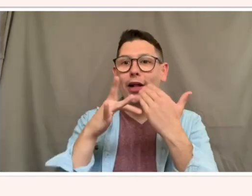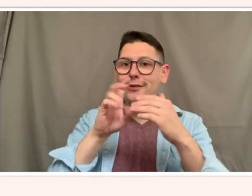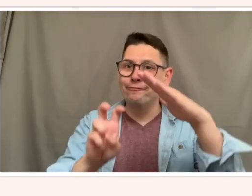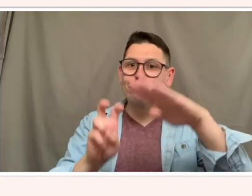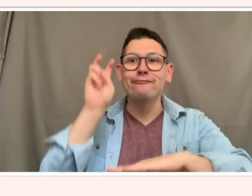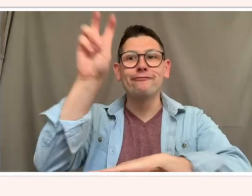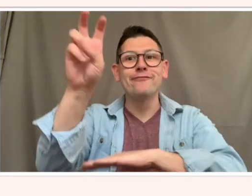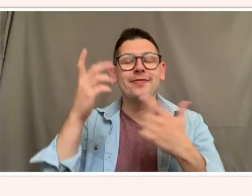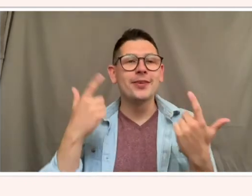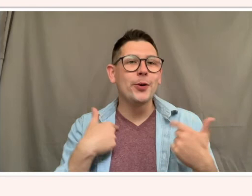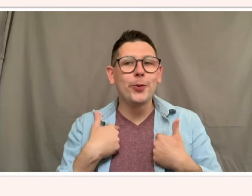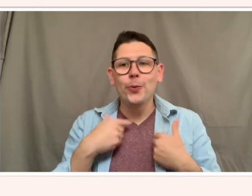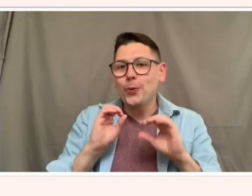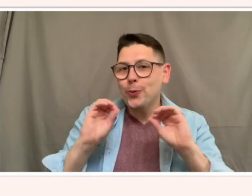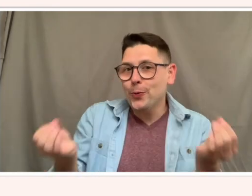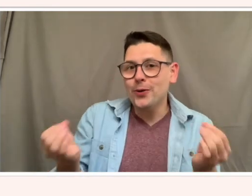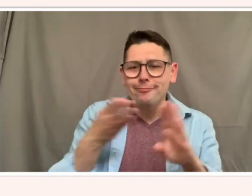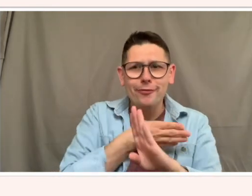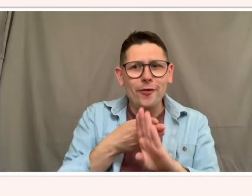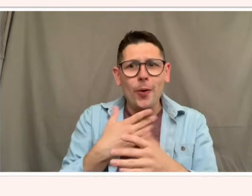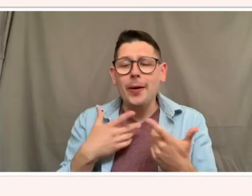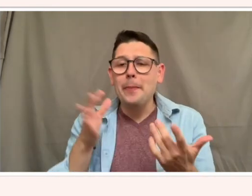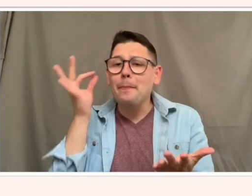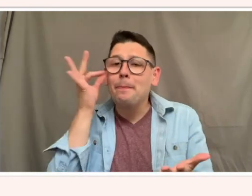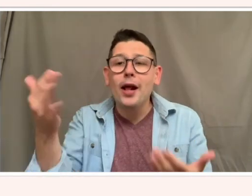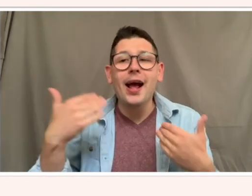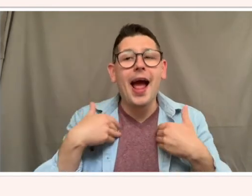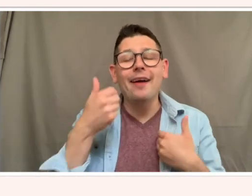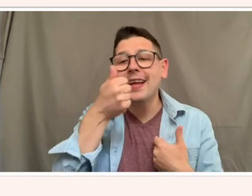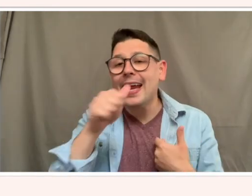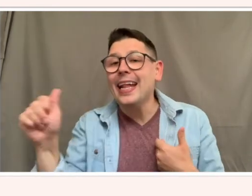That was really a big leap forward for us.